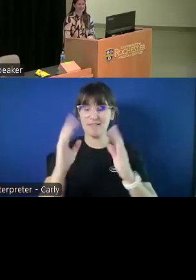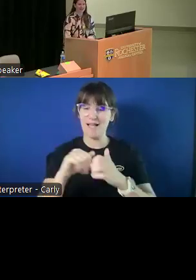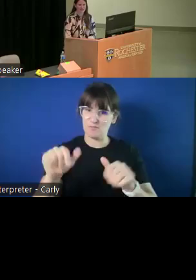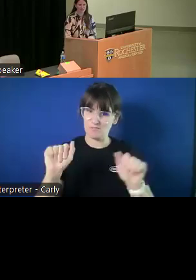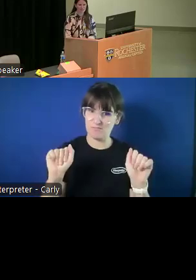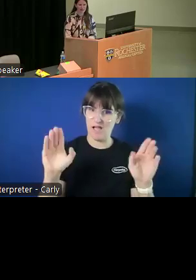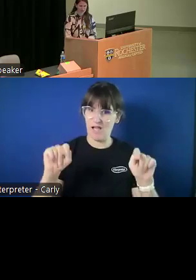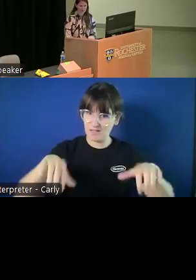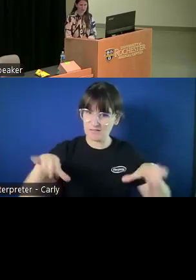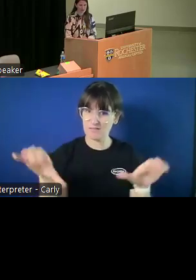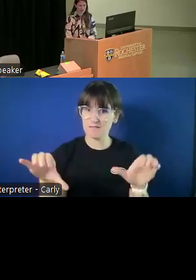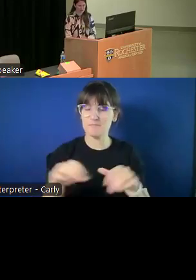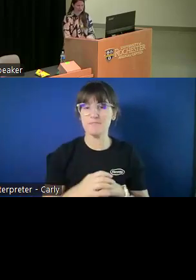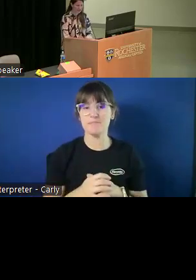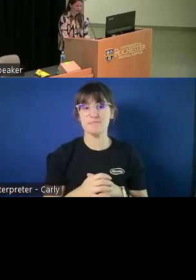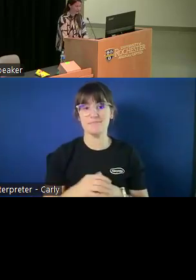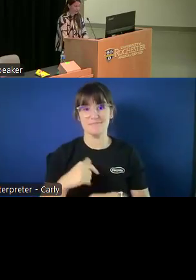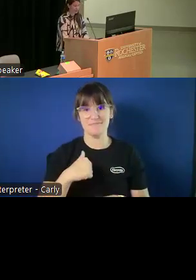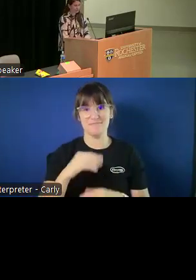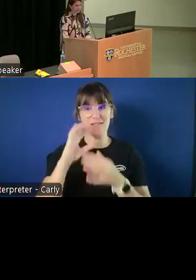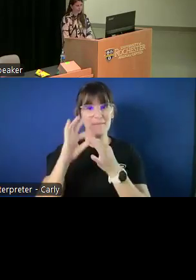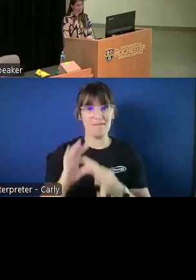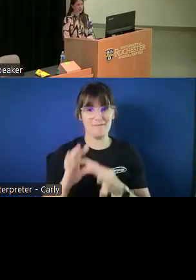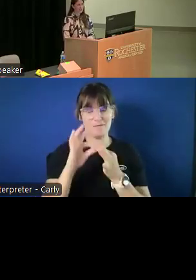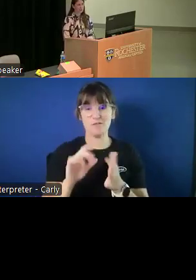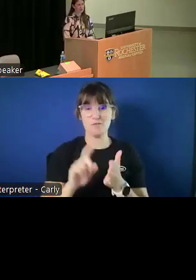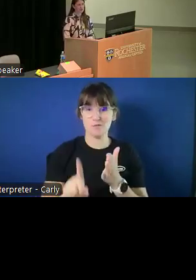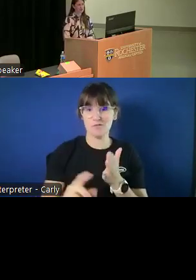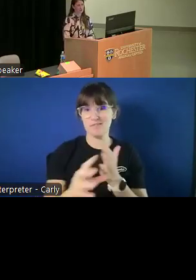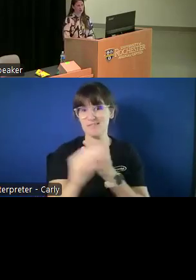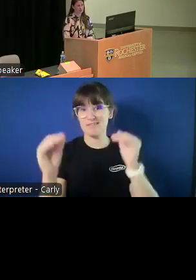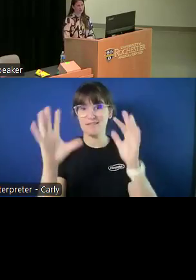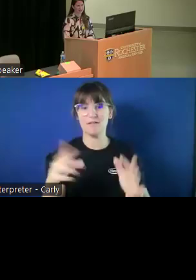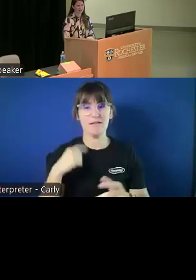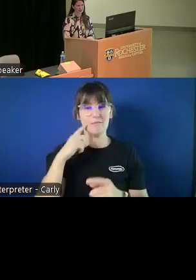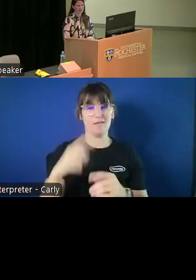uh as a mindfulness researcher and teacher I think about the importance of quality and attention a